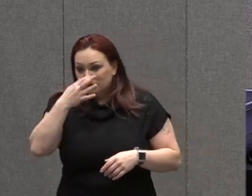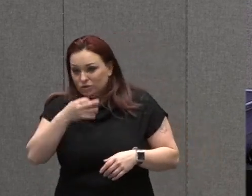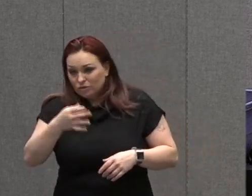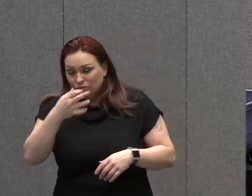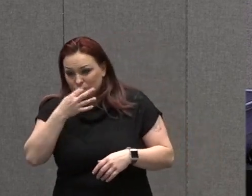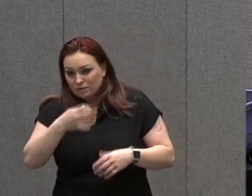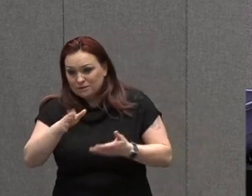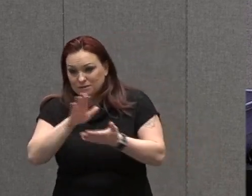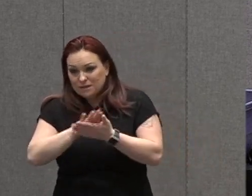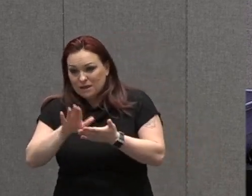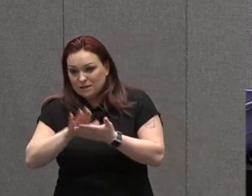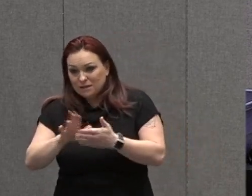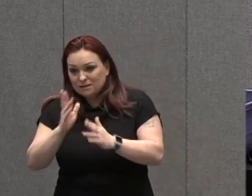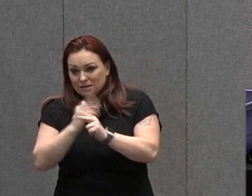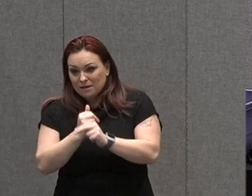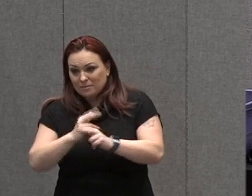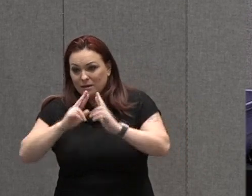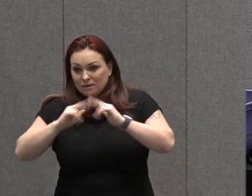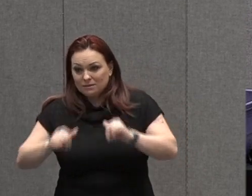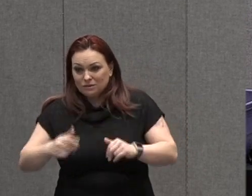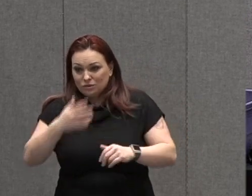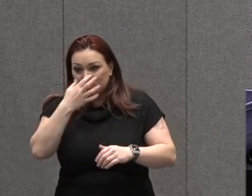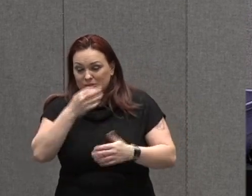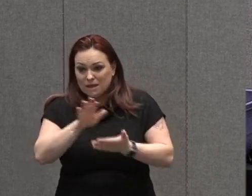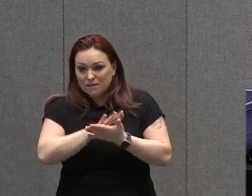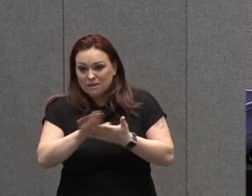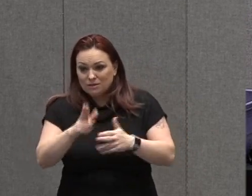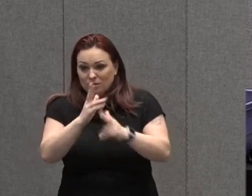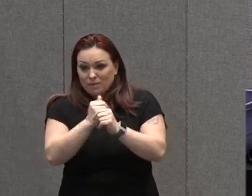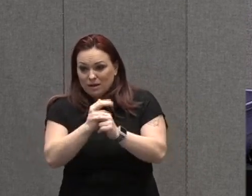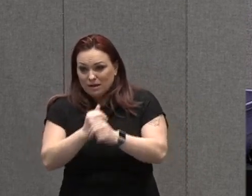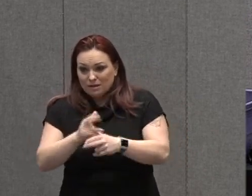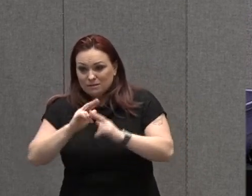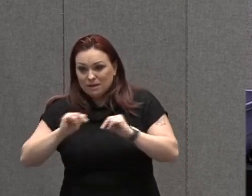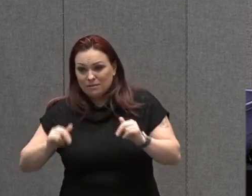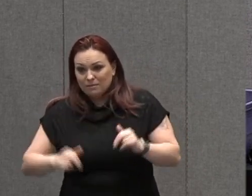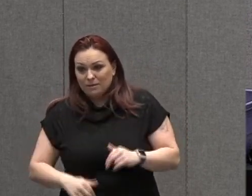Tissue sanitizer bunny tape.